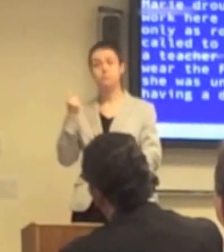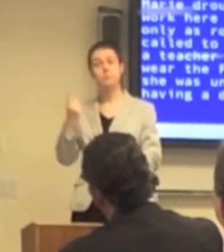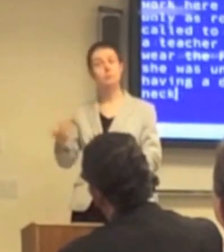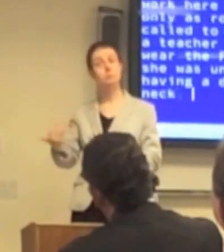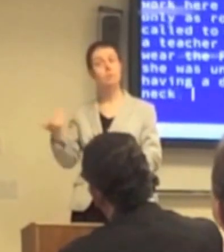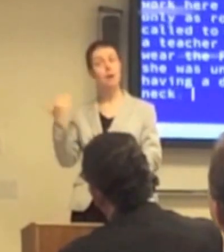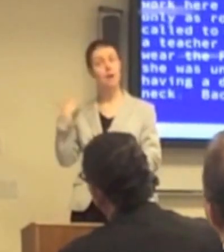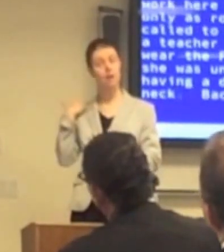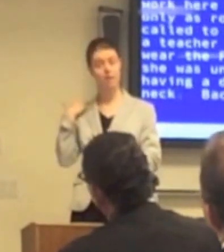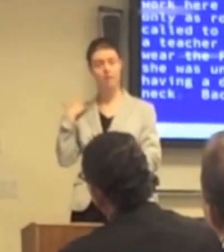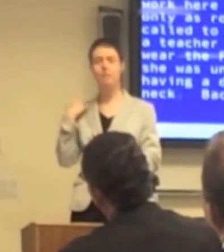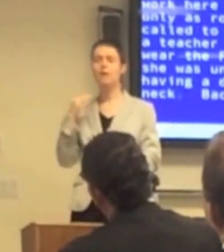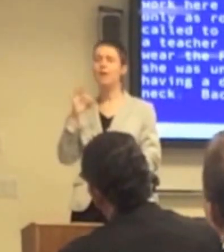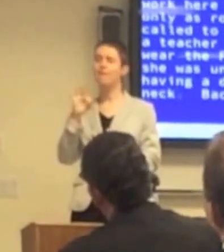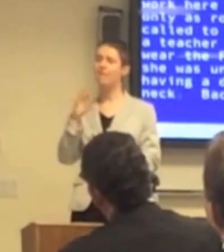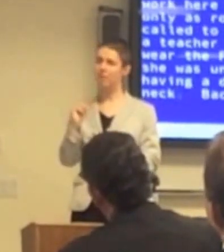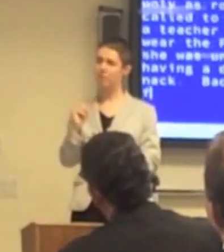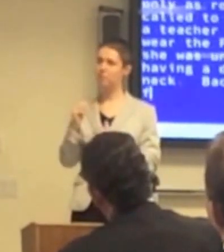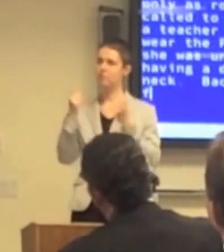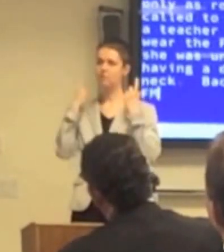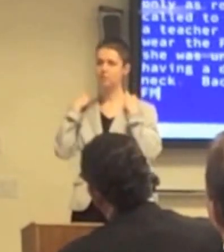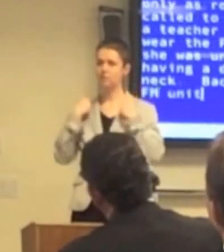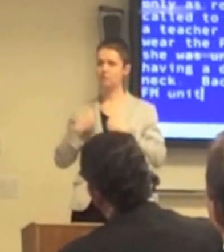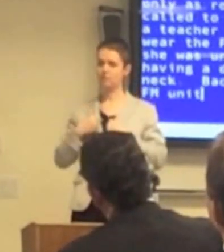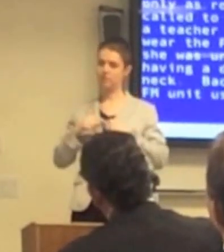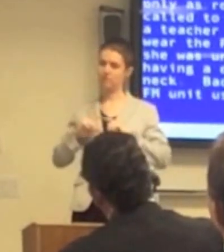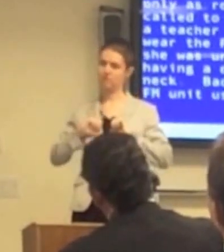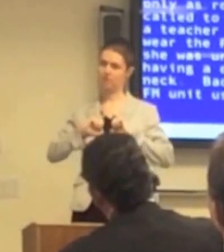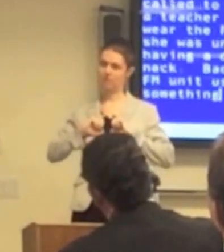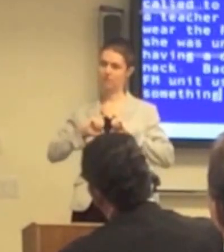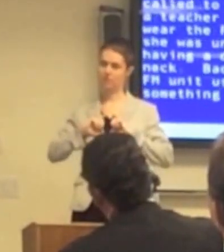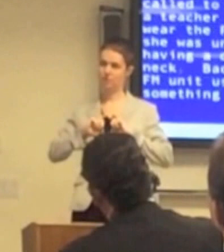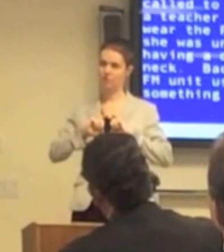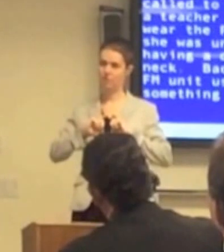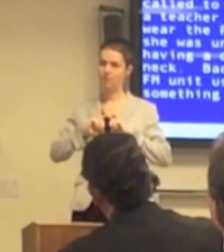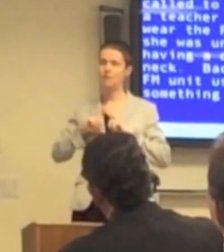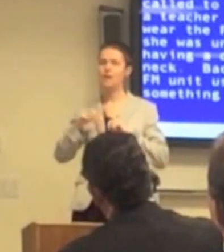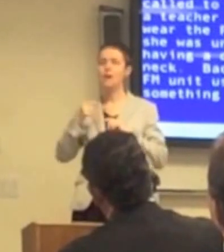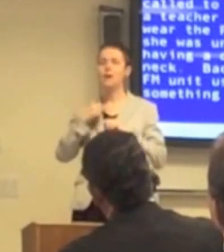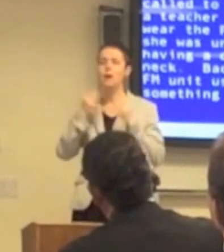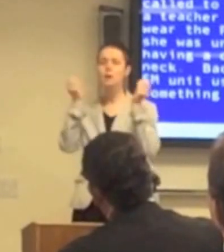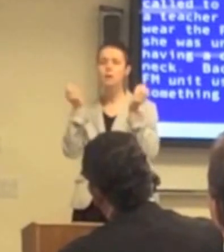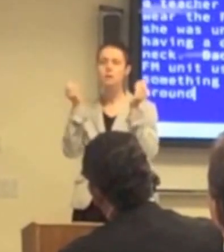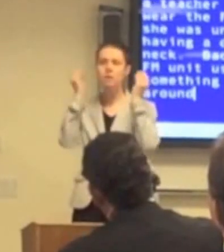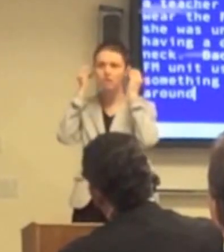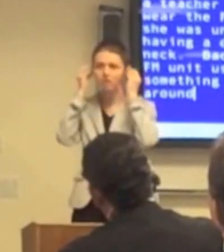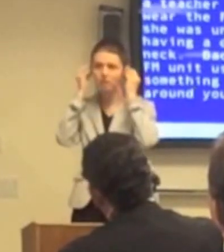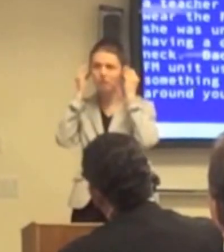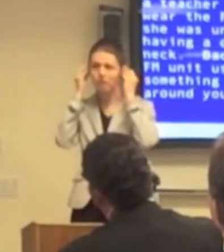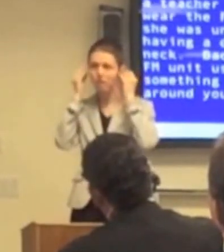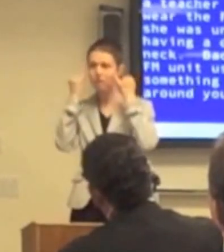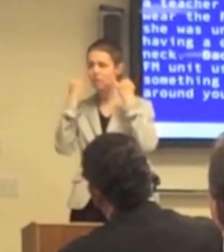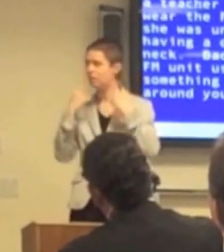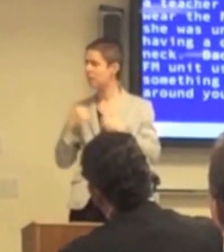Back in the day the FM unit used to be something that you wore around your ear kind of like you were a coach and you had this big thing.